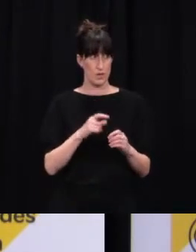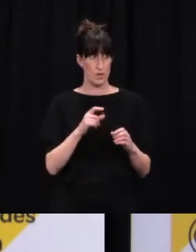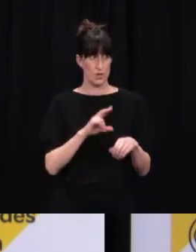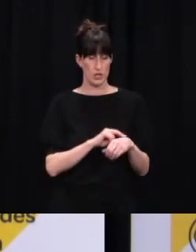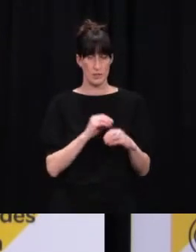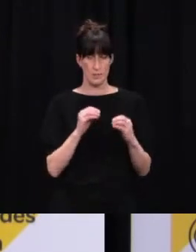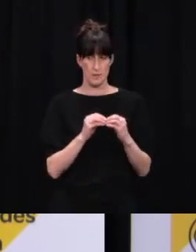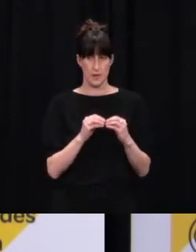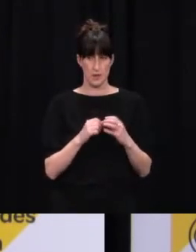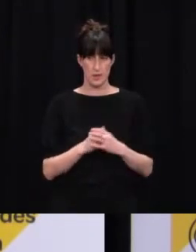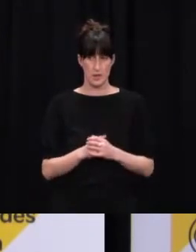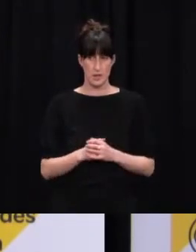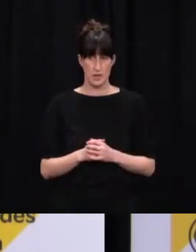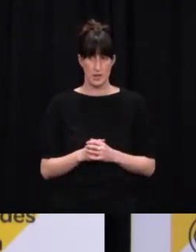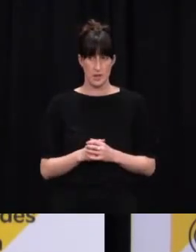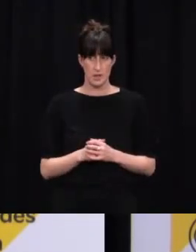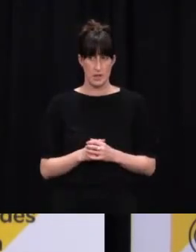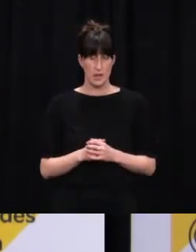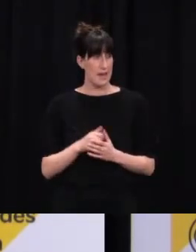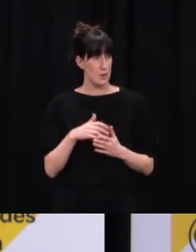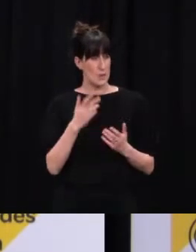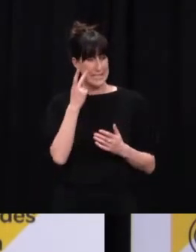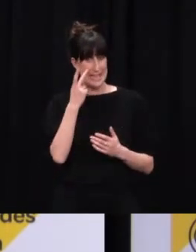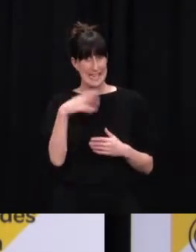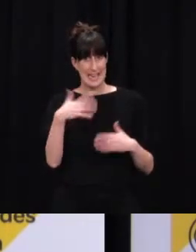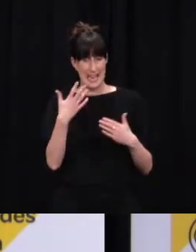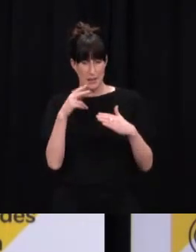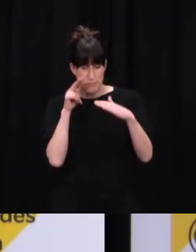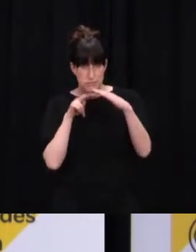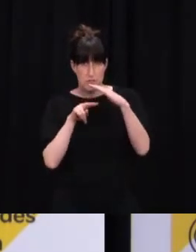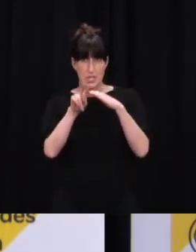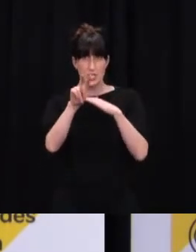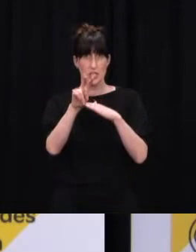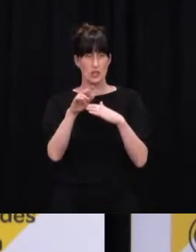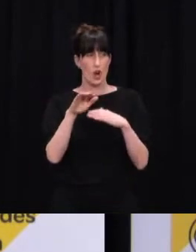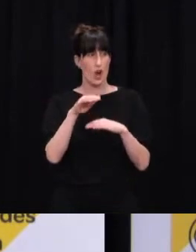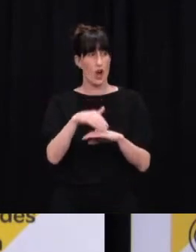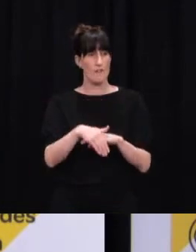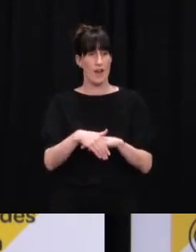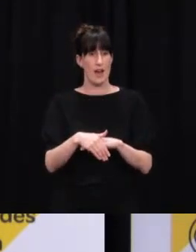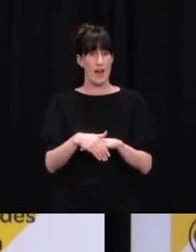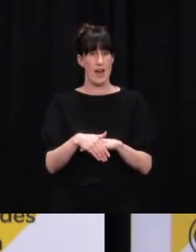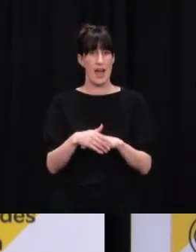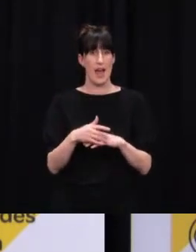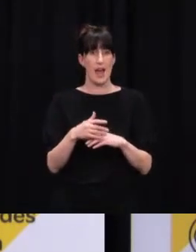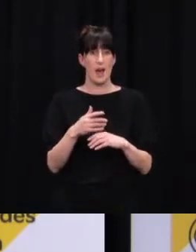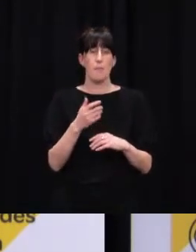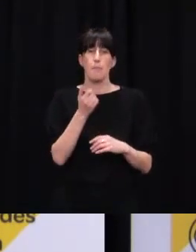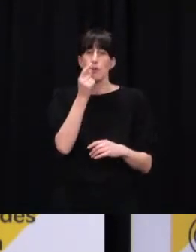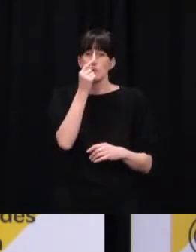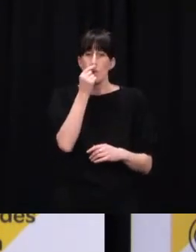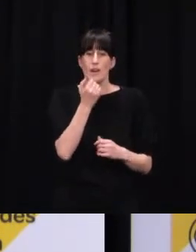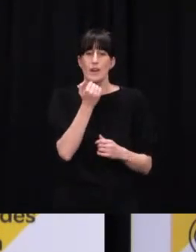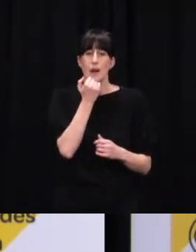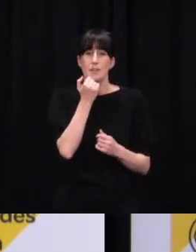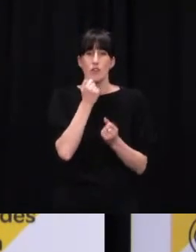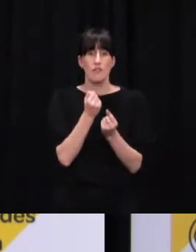memory. Please let me clarify that. >>Dr Bloomfield, have you